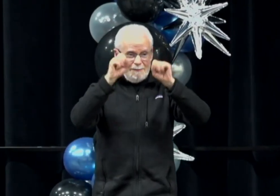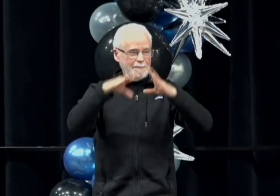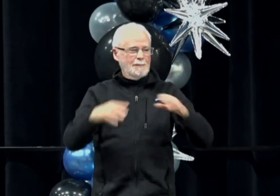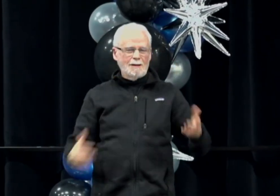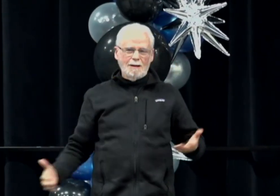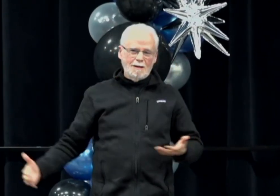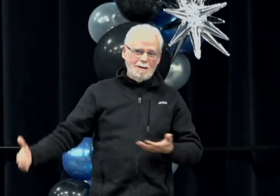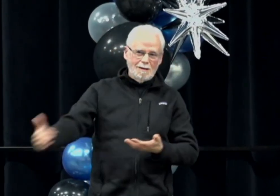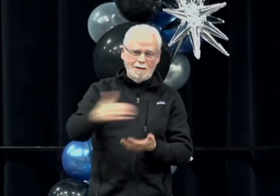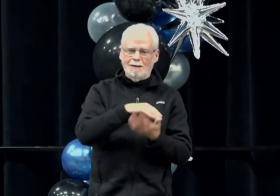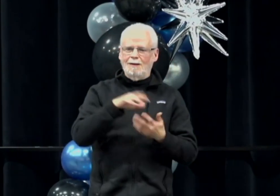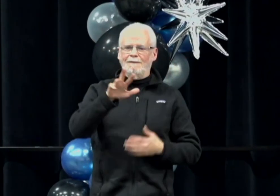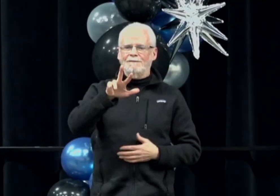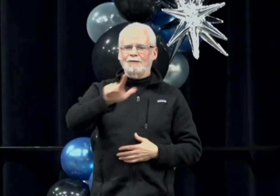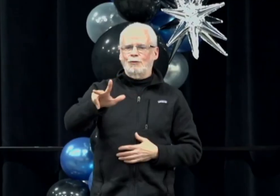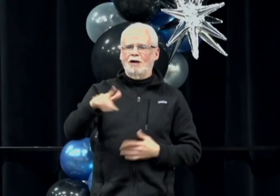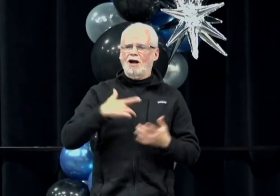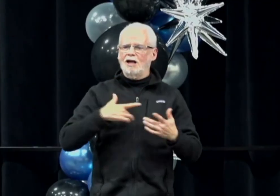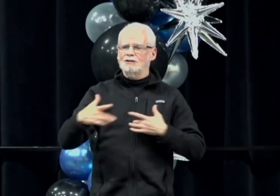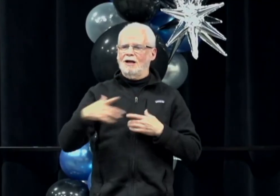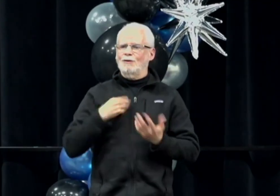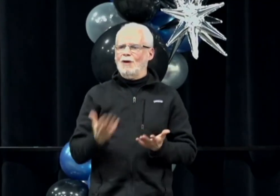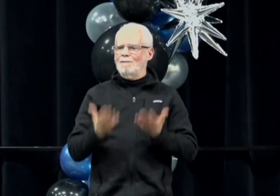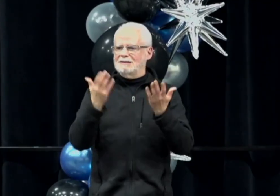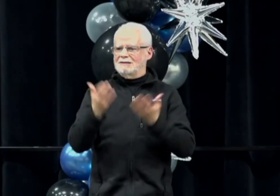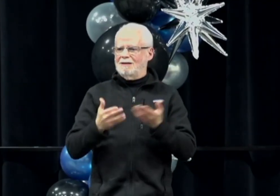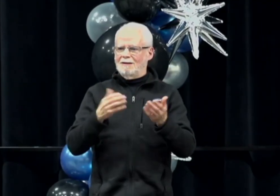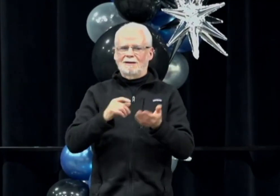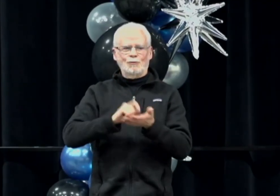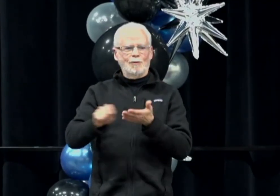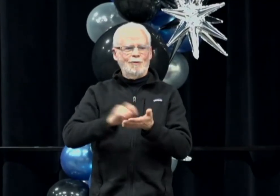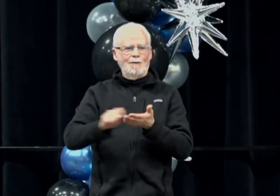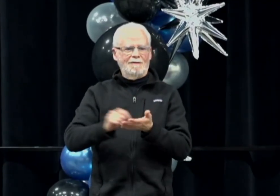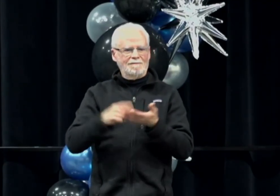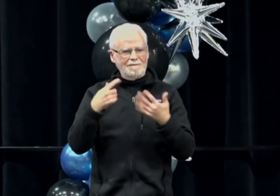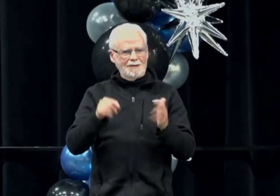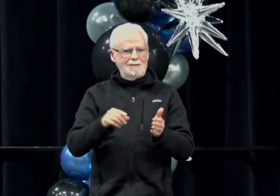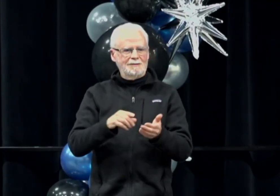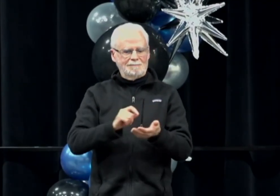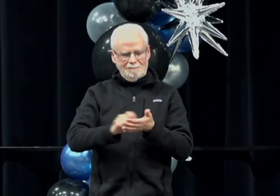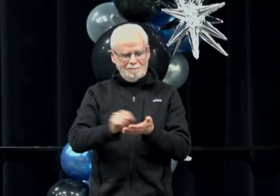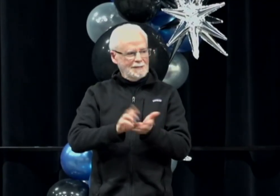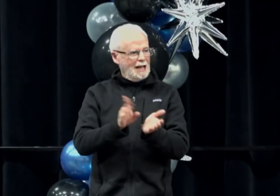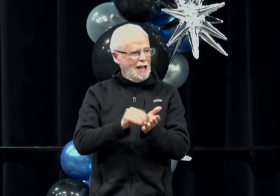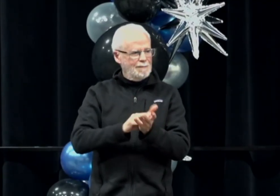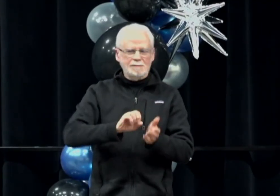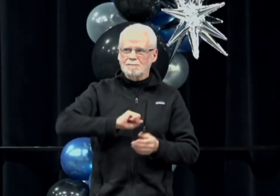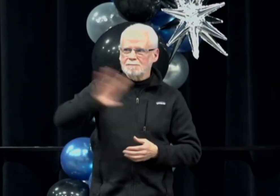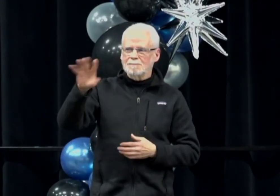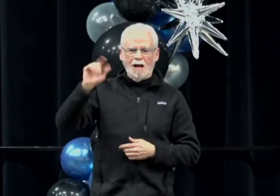Deaf Individuals. 97 Deaf people attended. Brainstorming sessions were conducted. They